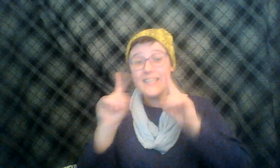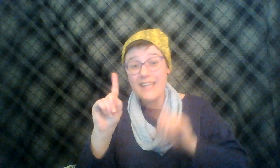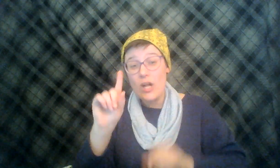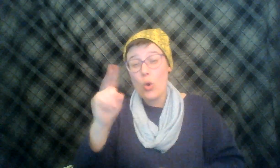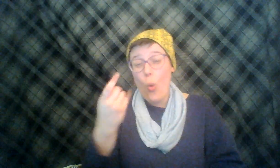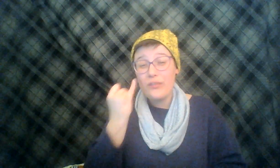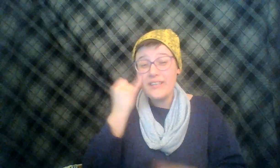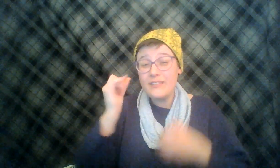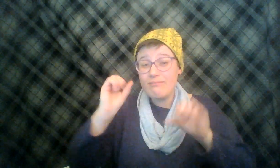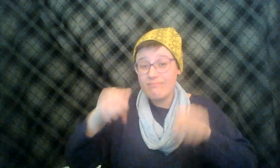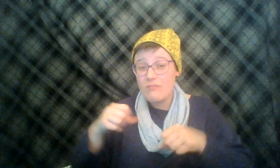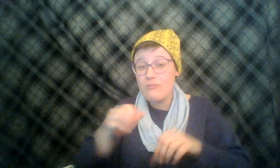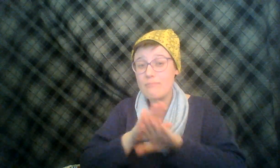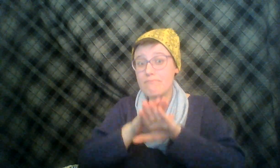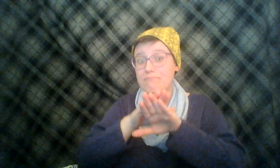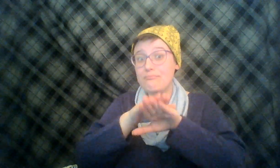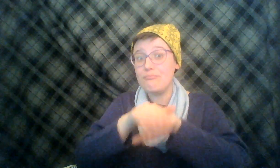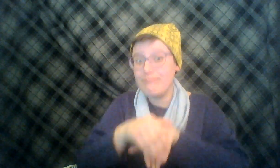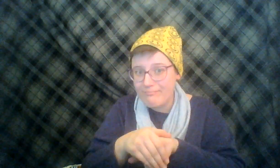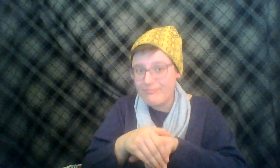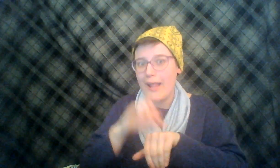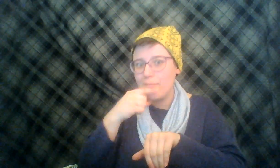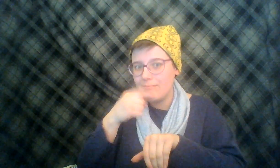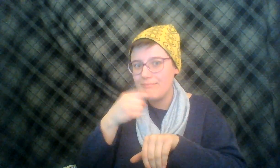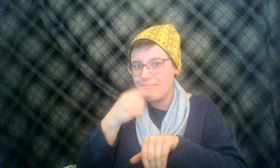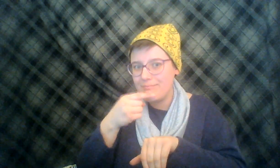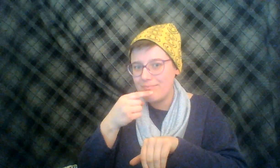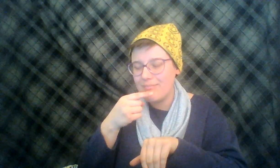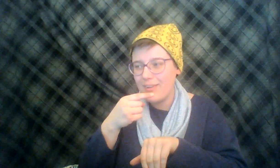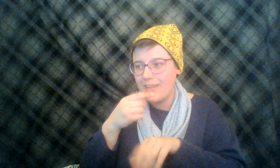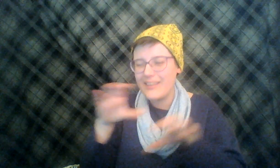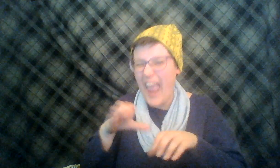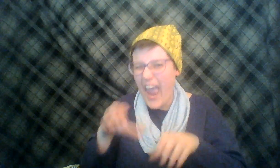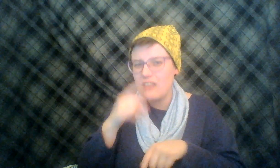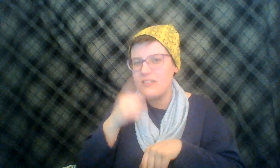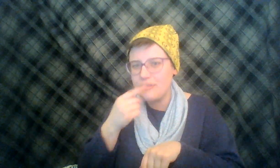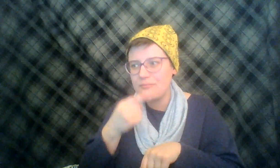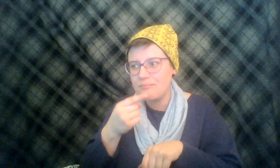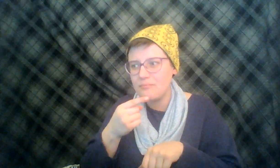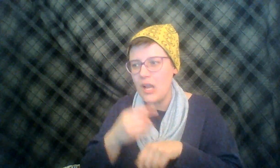only on whether they can pass for hearing.